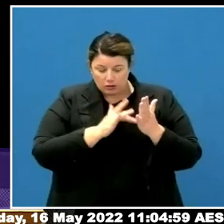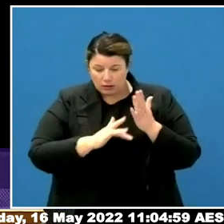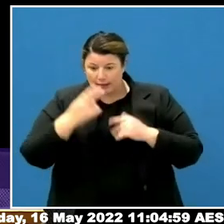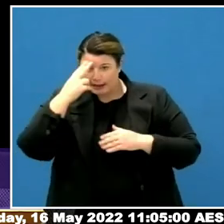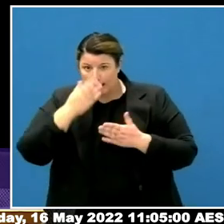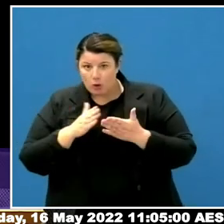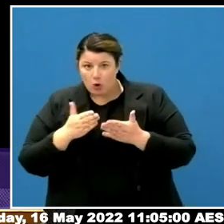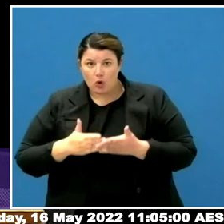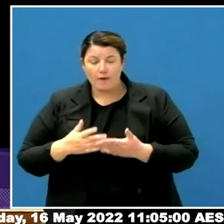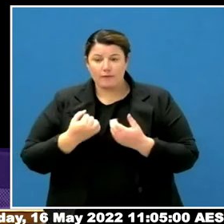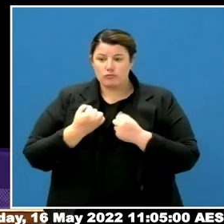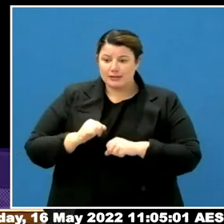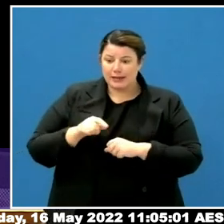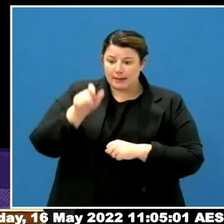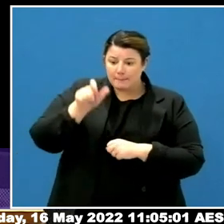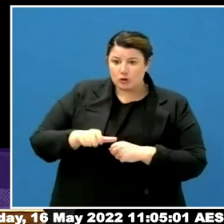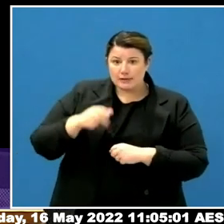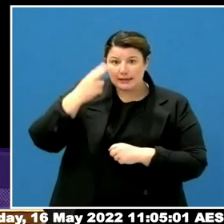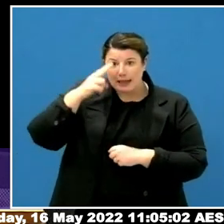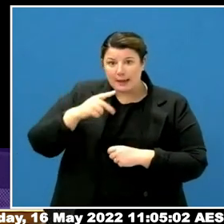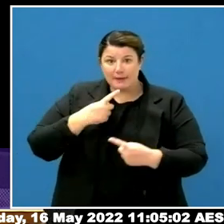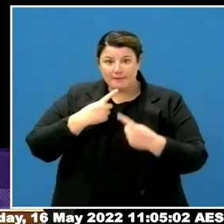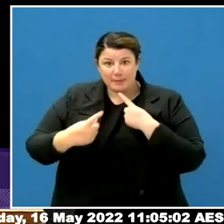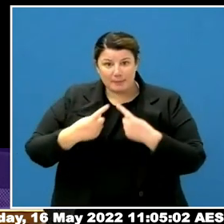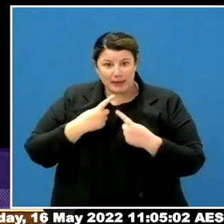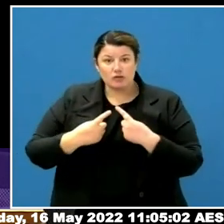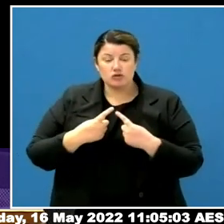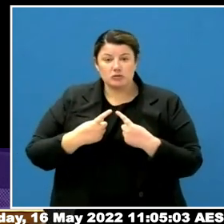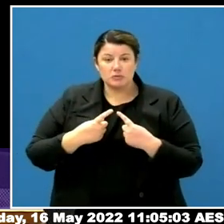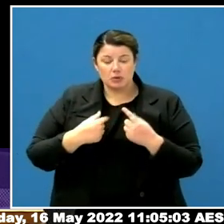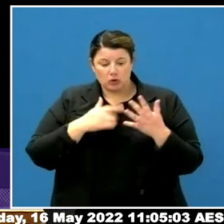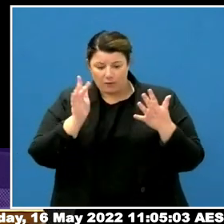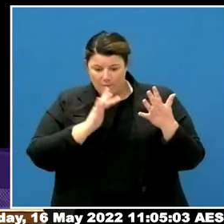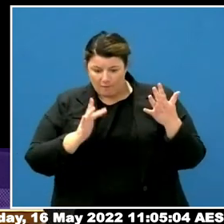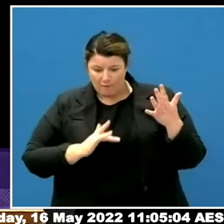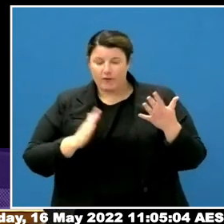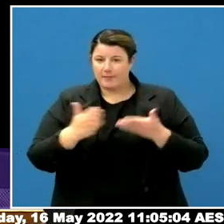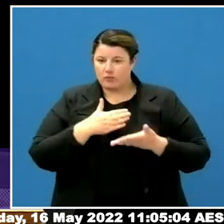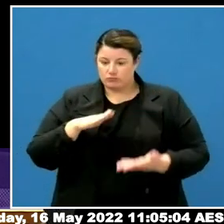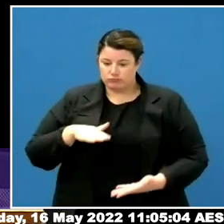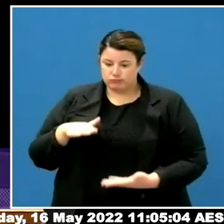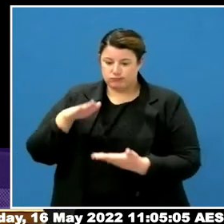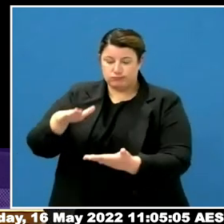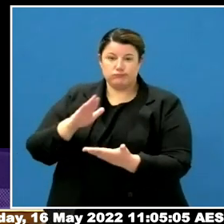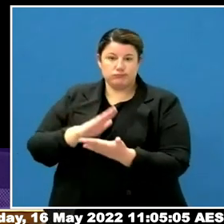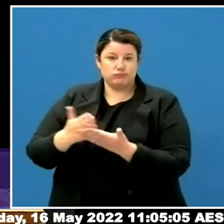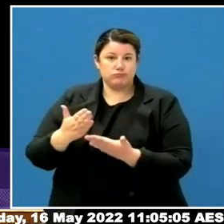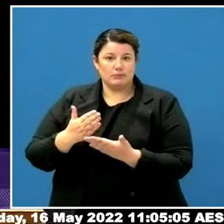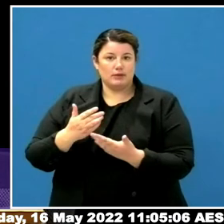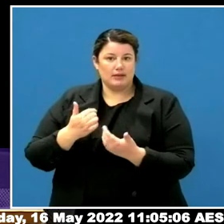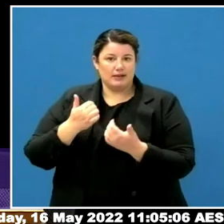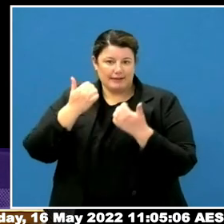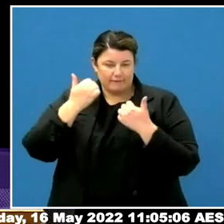of any person requiring that protection, and to address any other concern raised by any